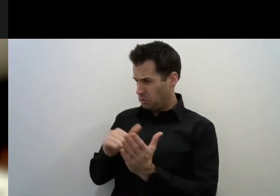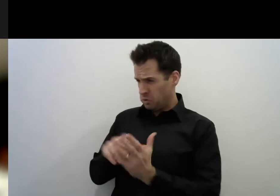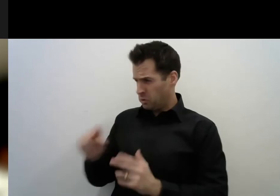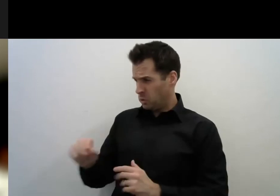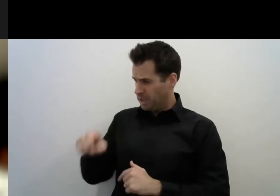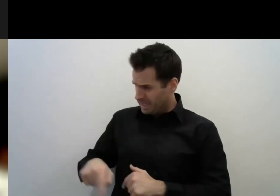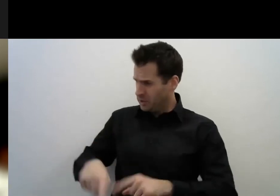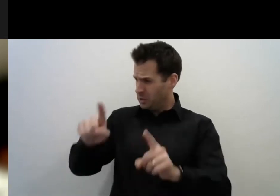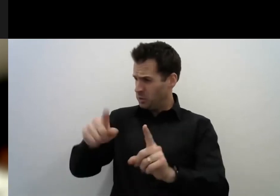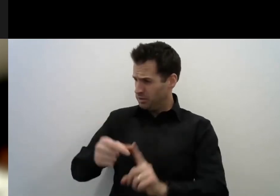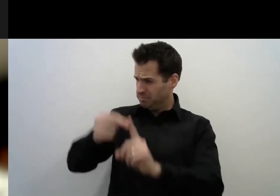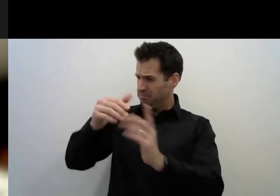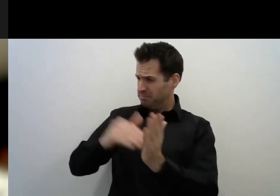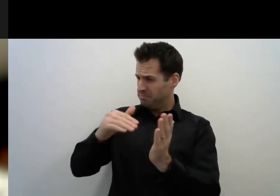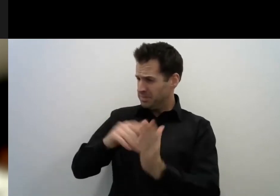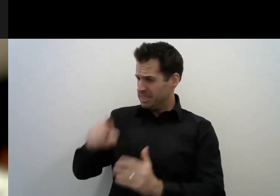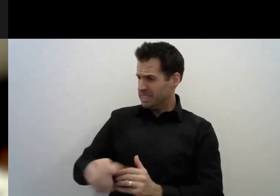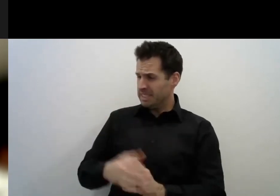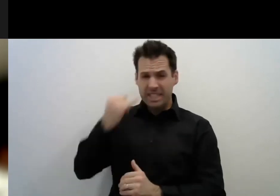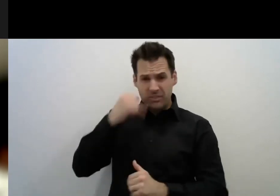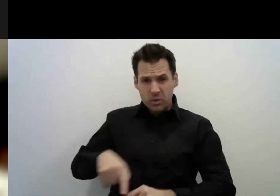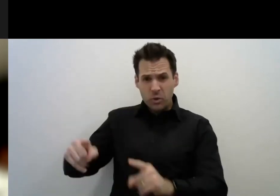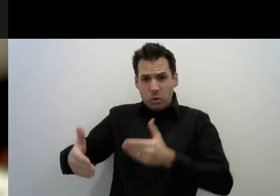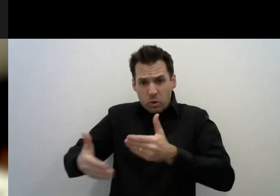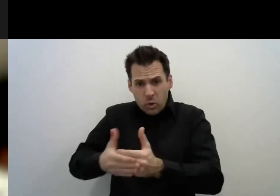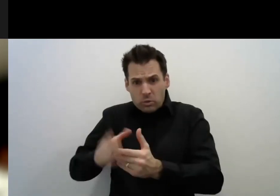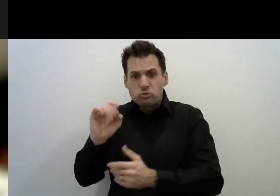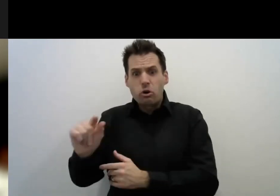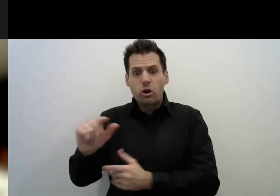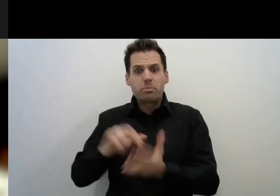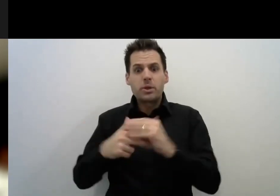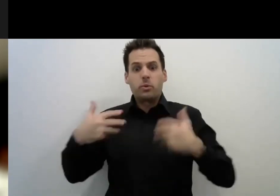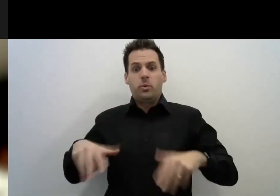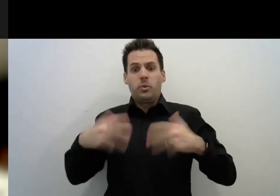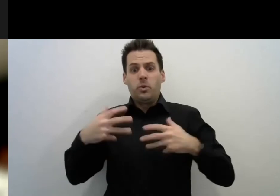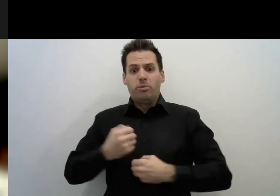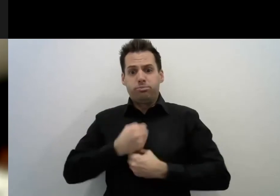person if it comes anywhere near a dog is going to you know have some sort of a horrendous reaction